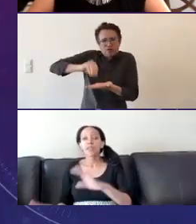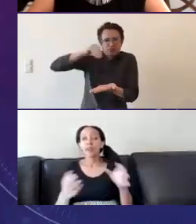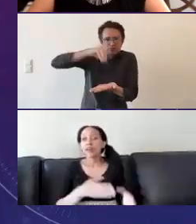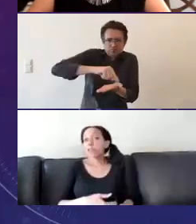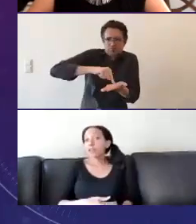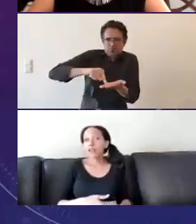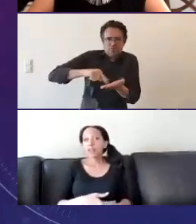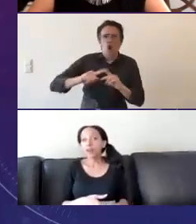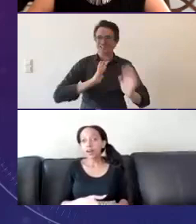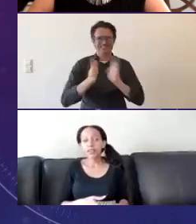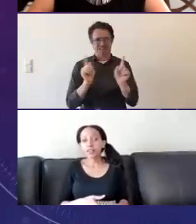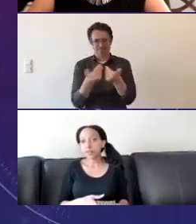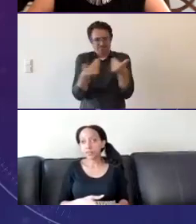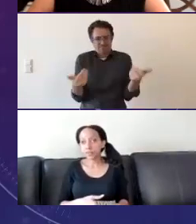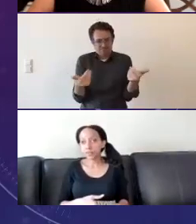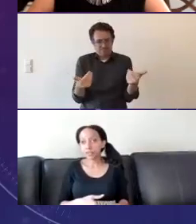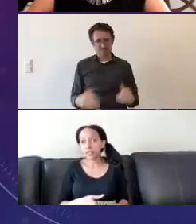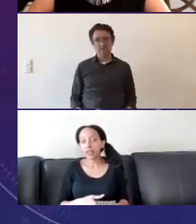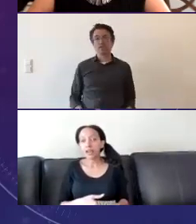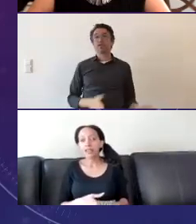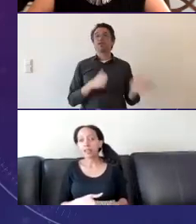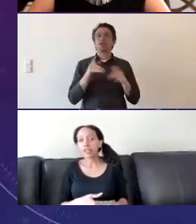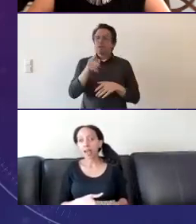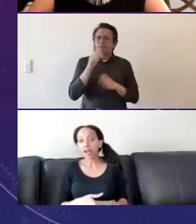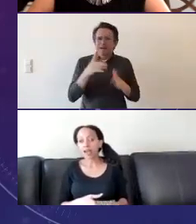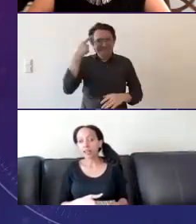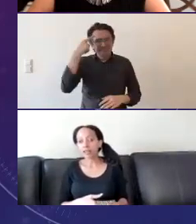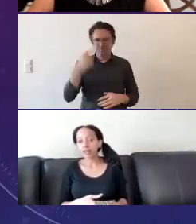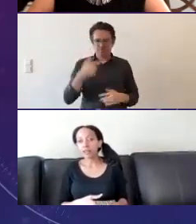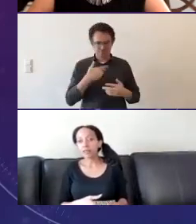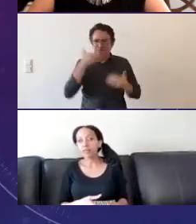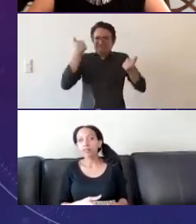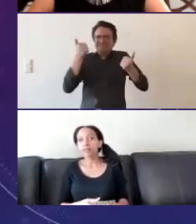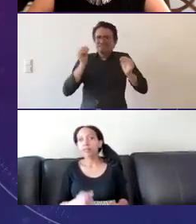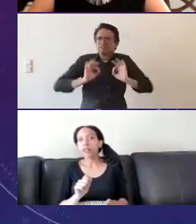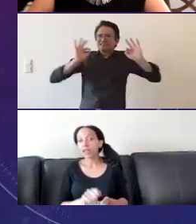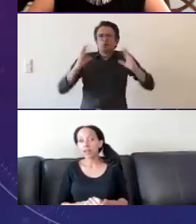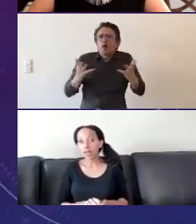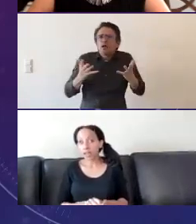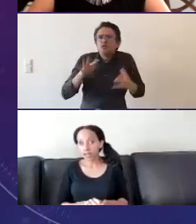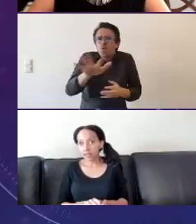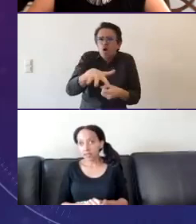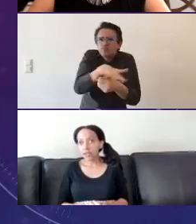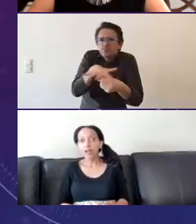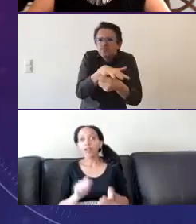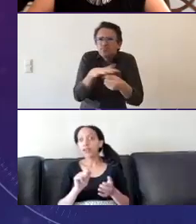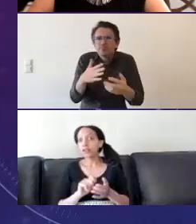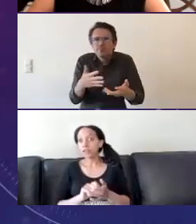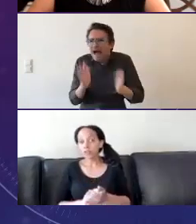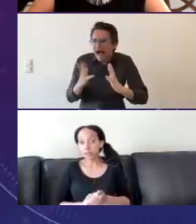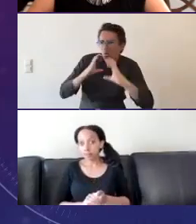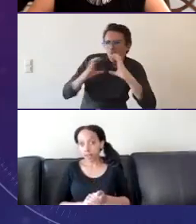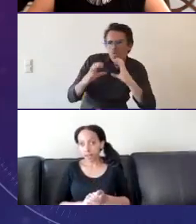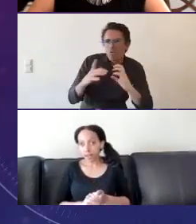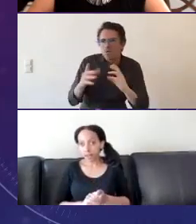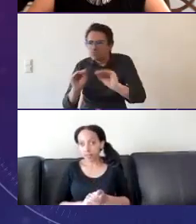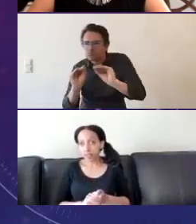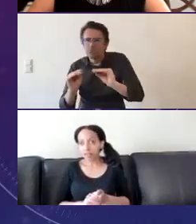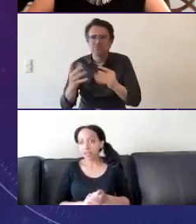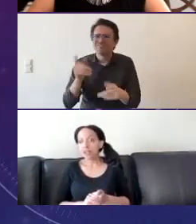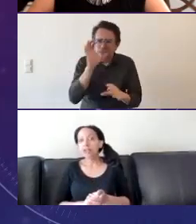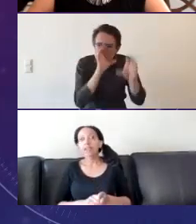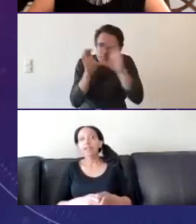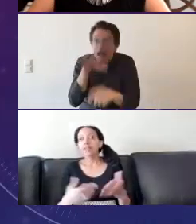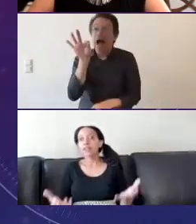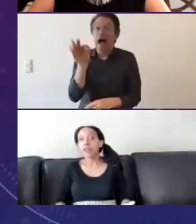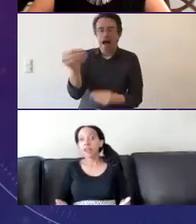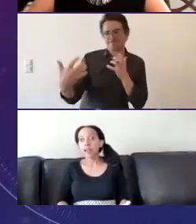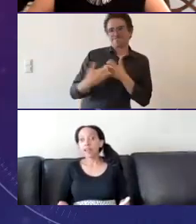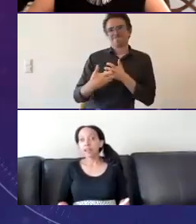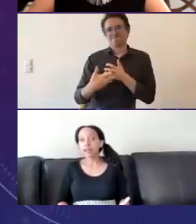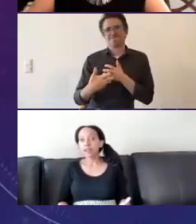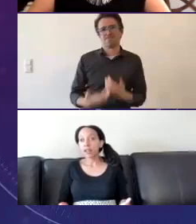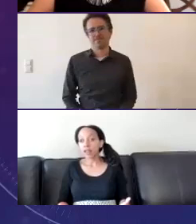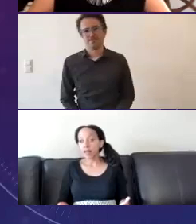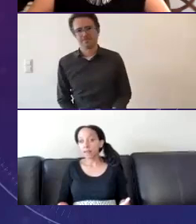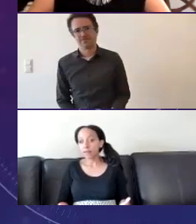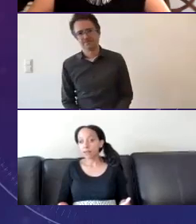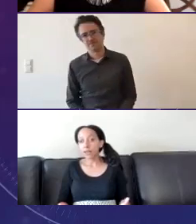there are also resources such as hearing aids cochlear implants again if if one